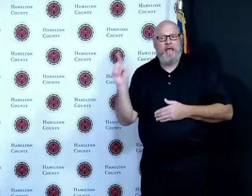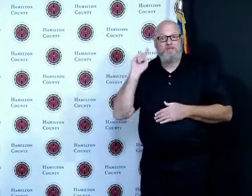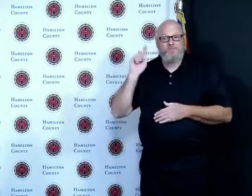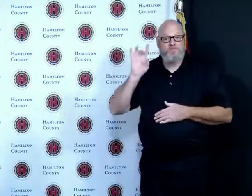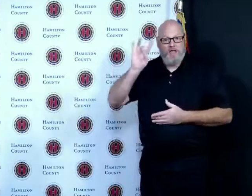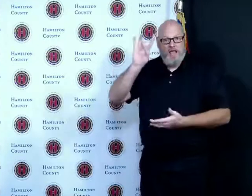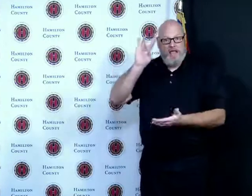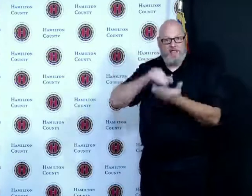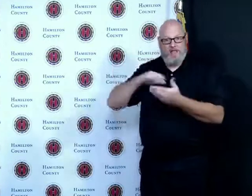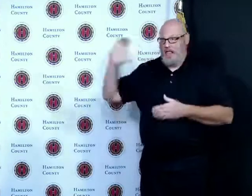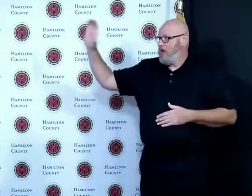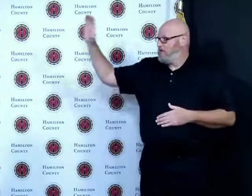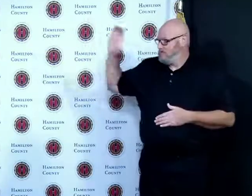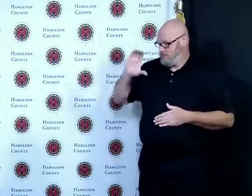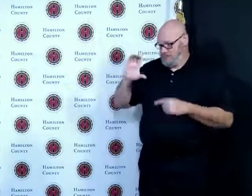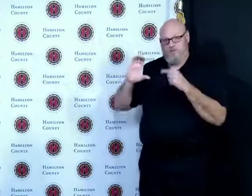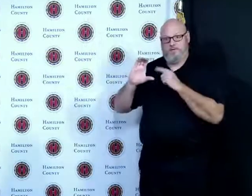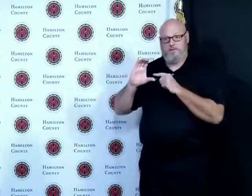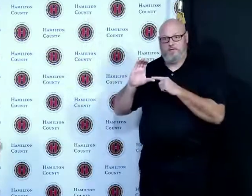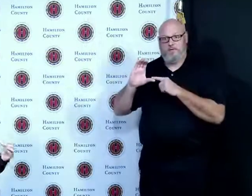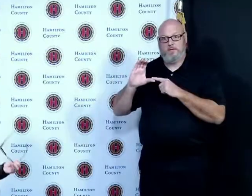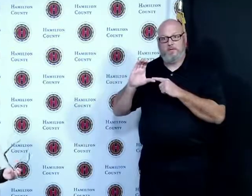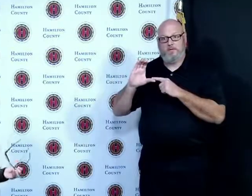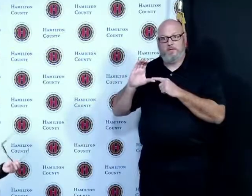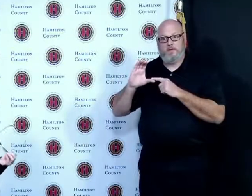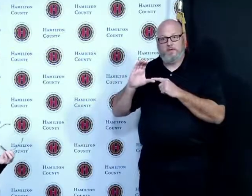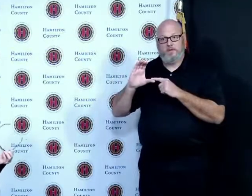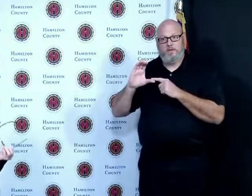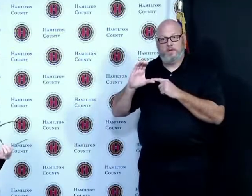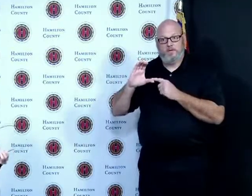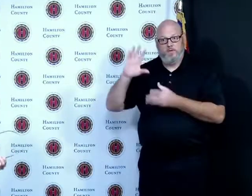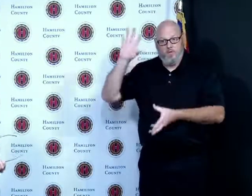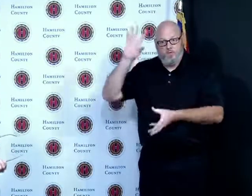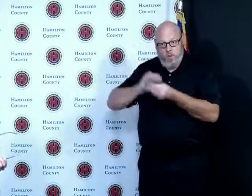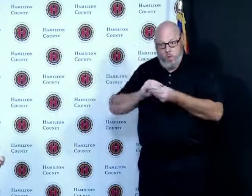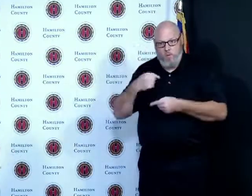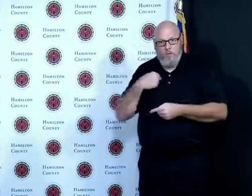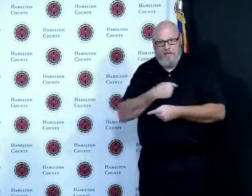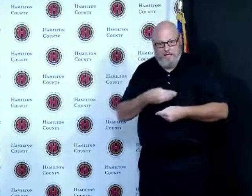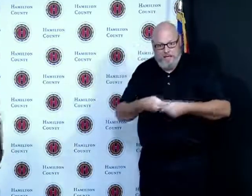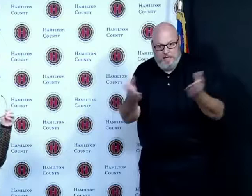the amount going to the hospital systems to Public Health to the pharmacies this is the